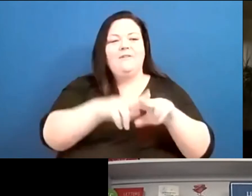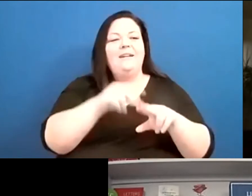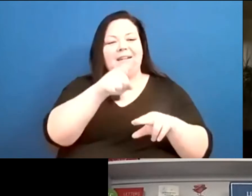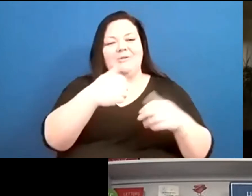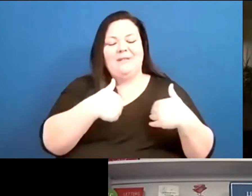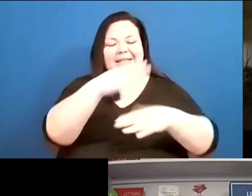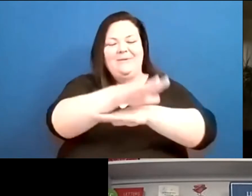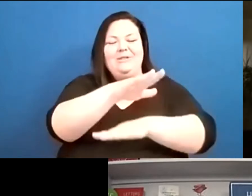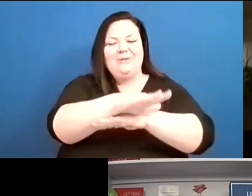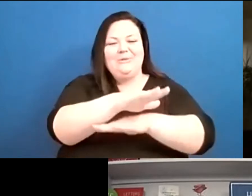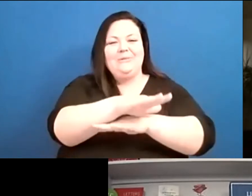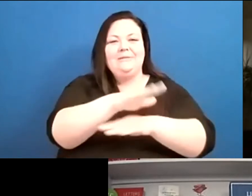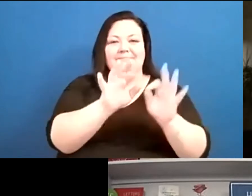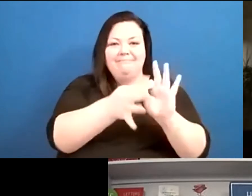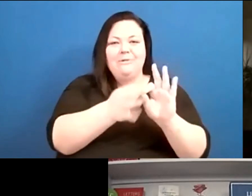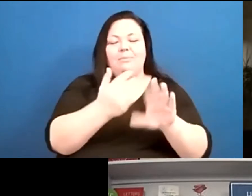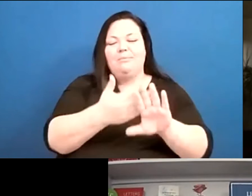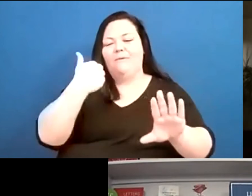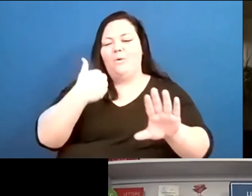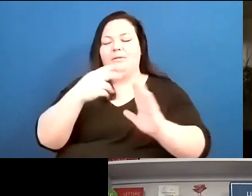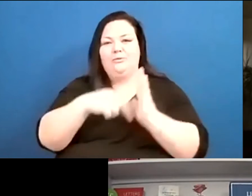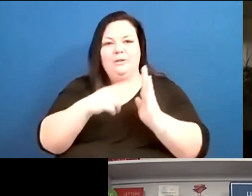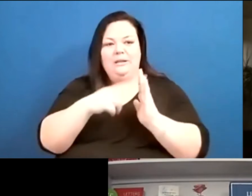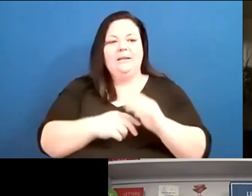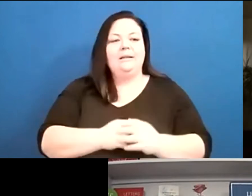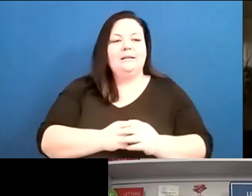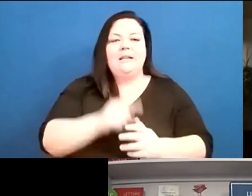um, earlier, before the reading started and it's been so much fun to